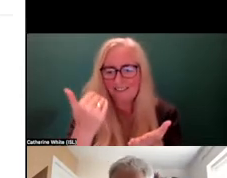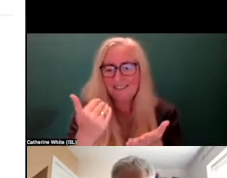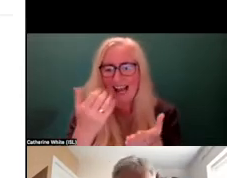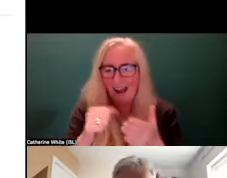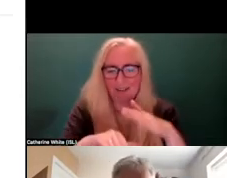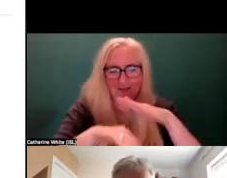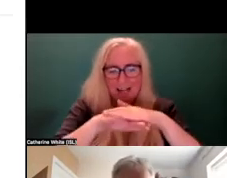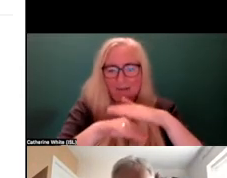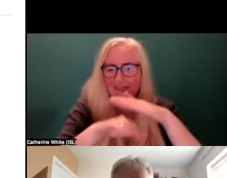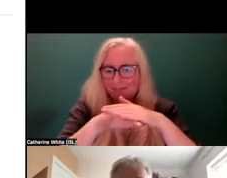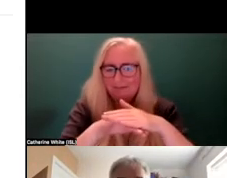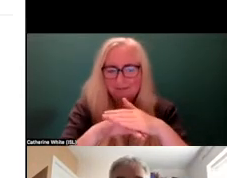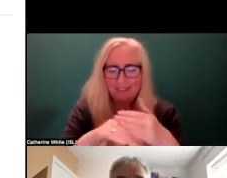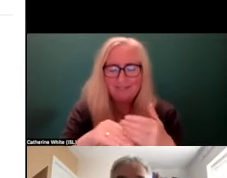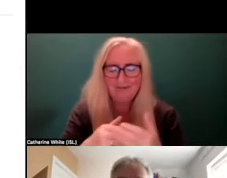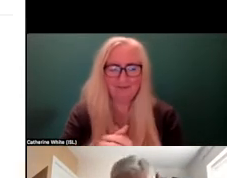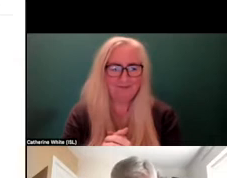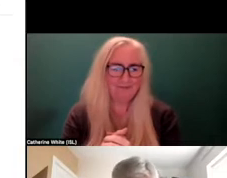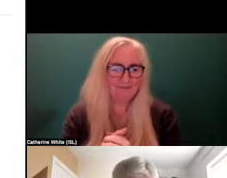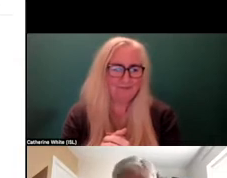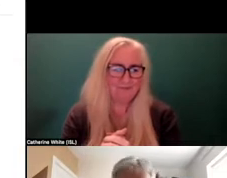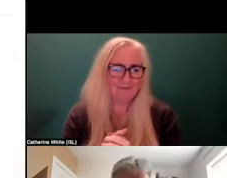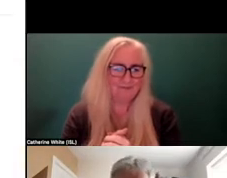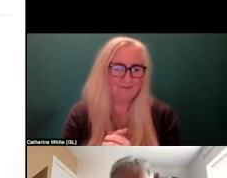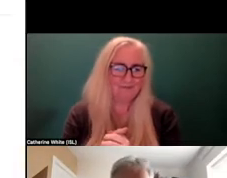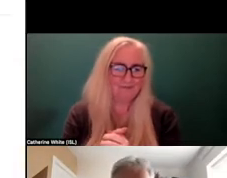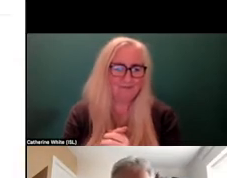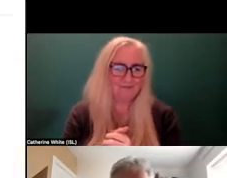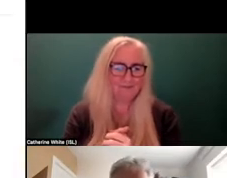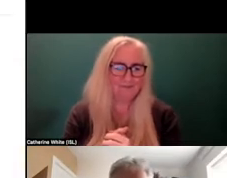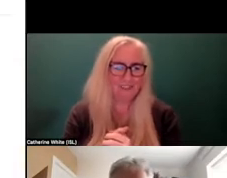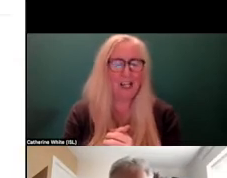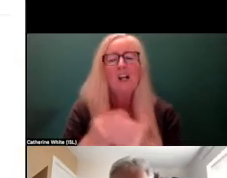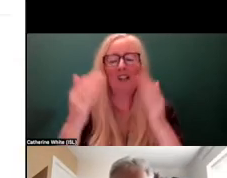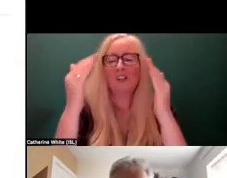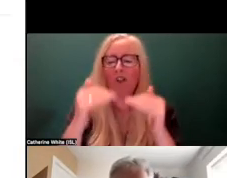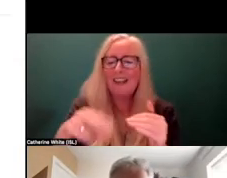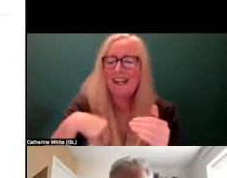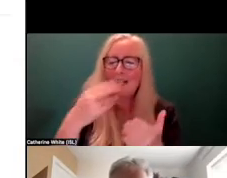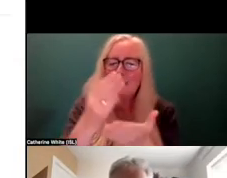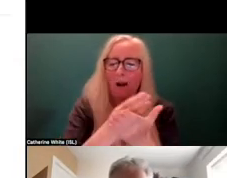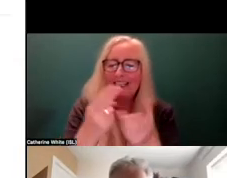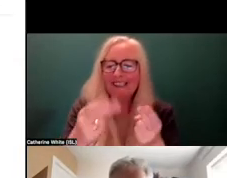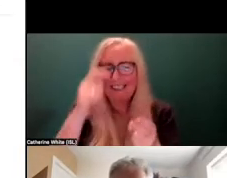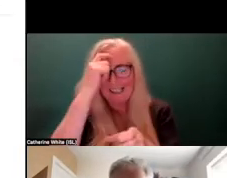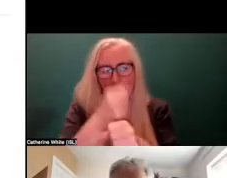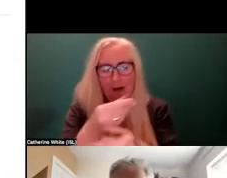tolerance and loose fit does cost more. I suppose the other thing then is, I suppose economic considerations and I